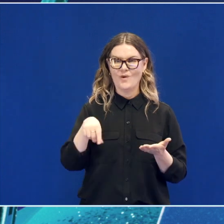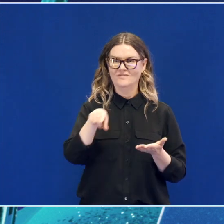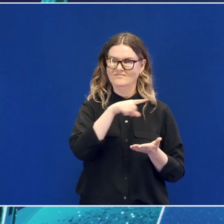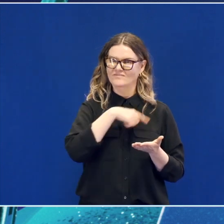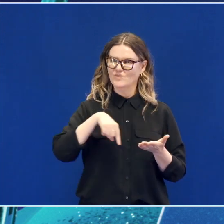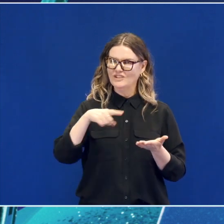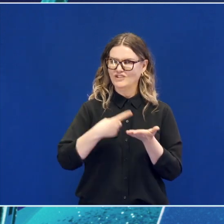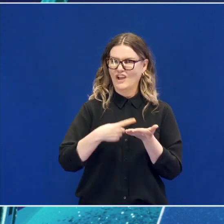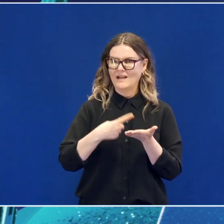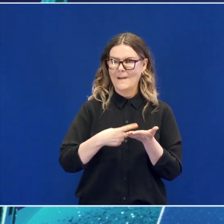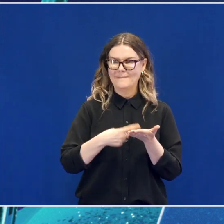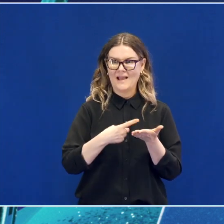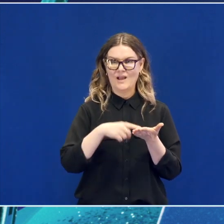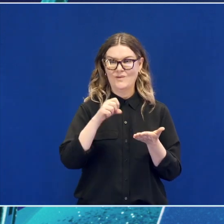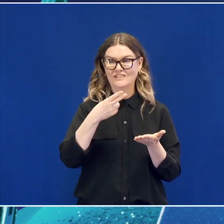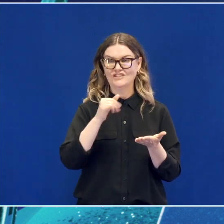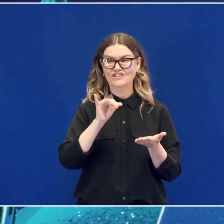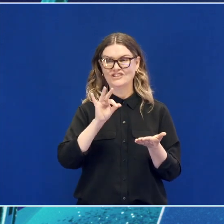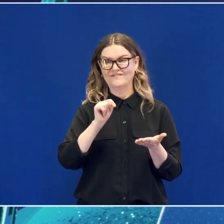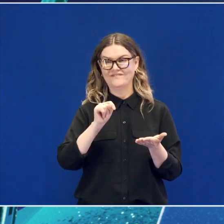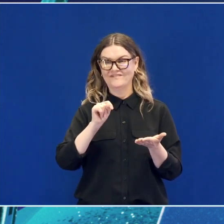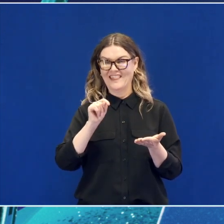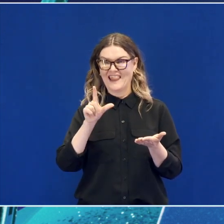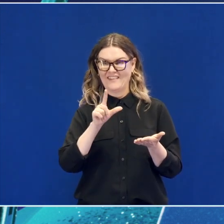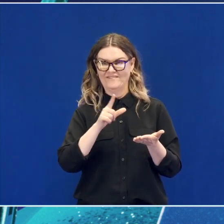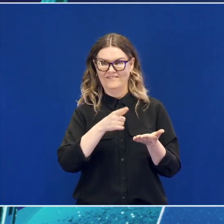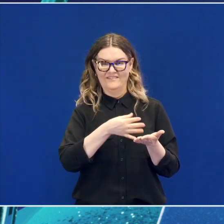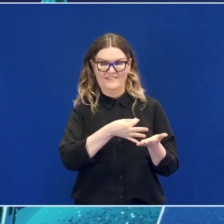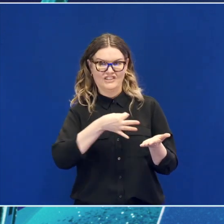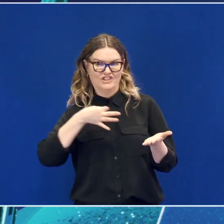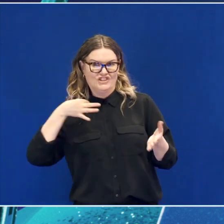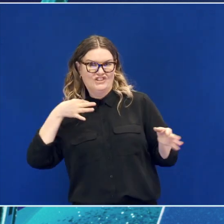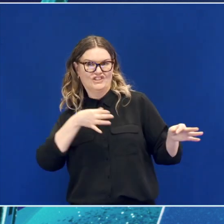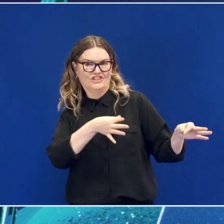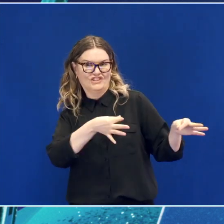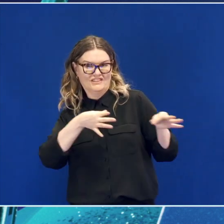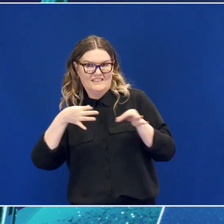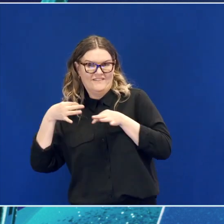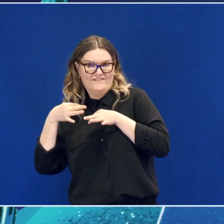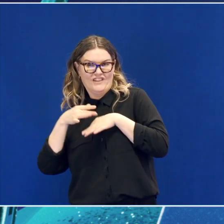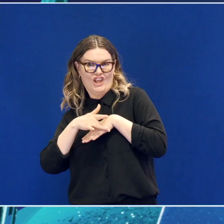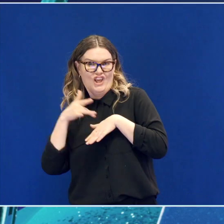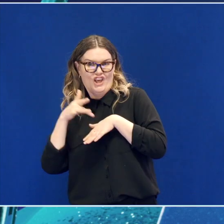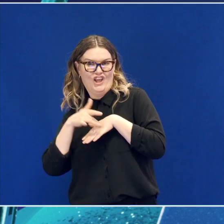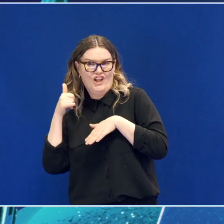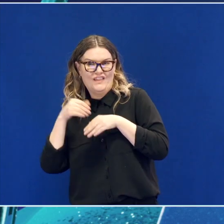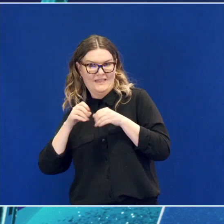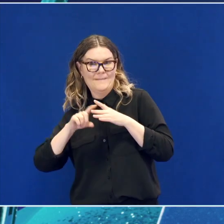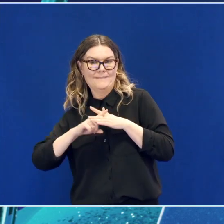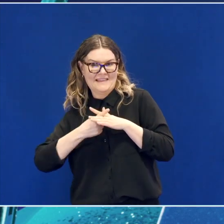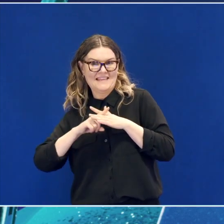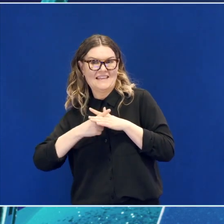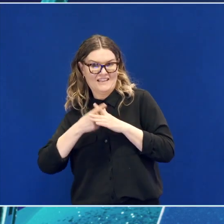to AI models and talk about the work we need to do in that space to improve the quality of the code that's recommended to us.